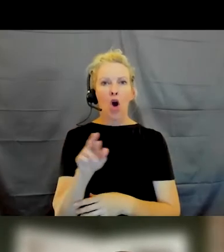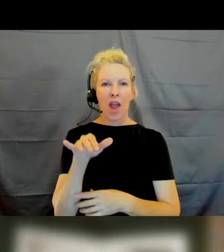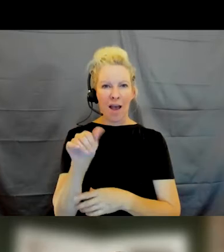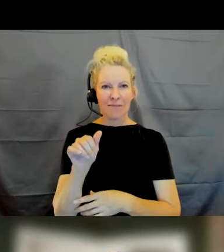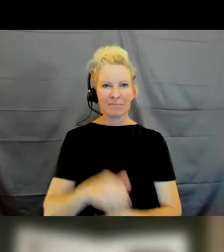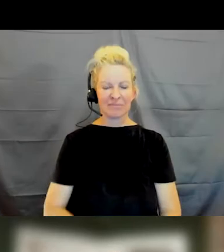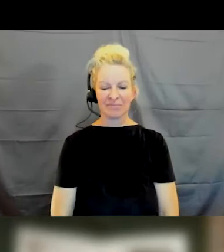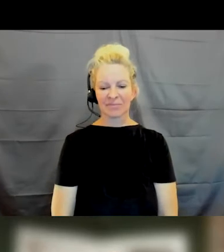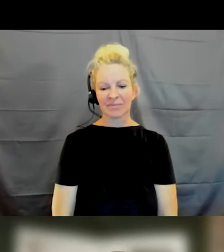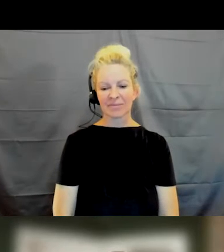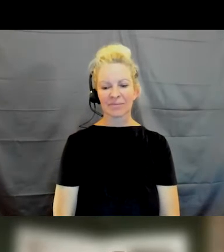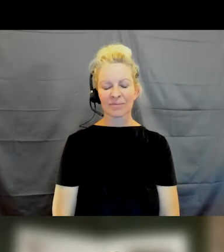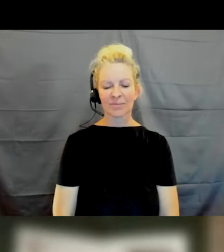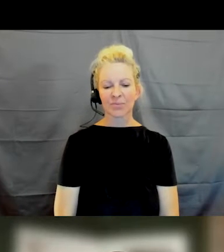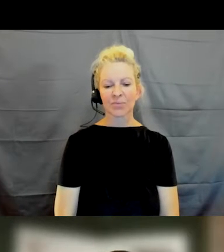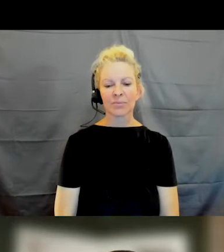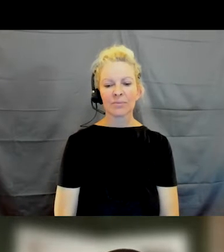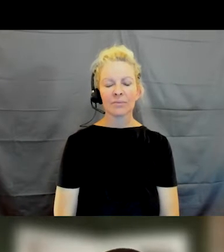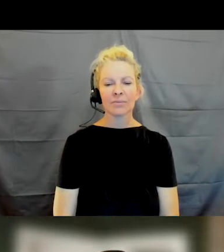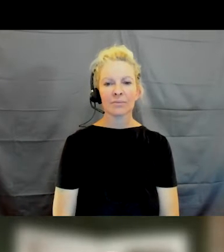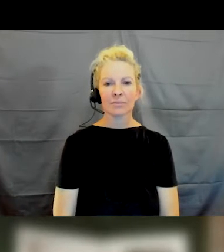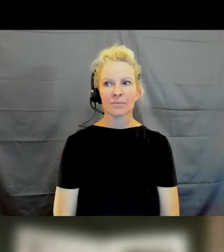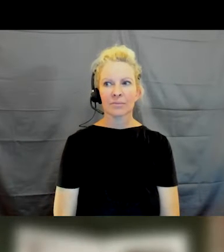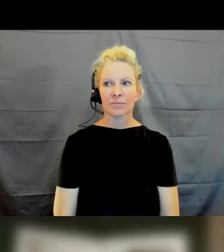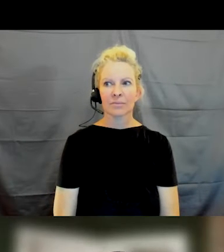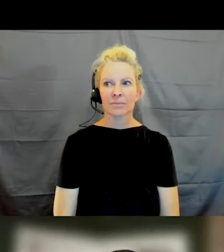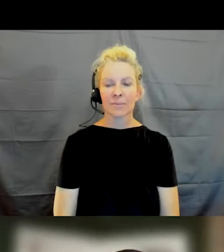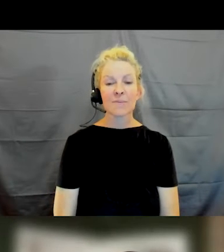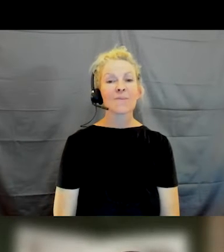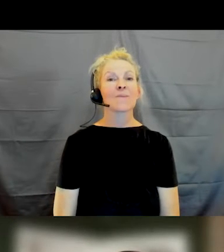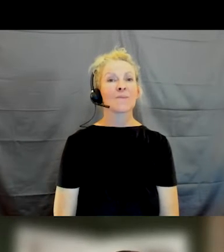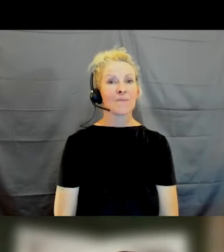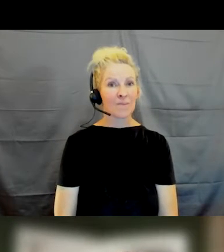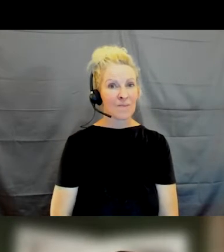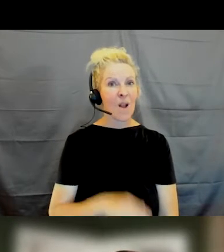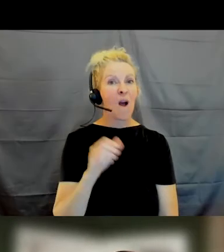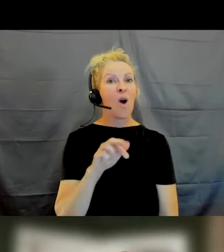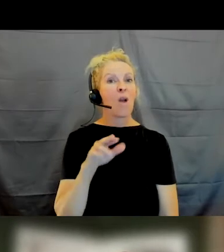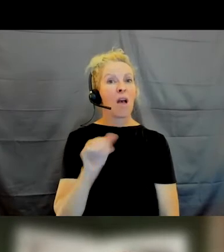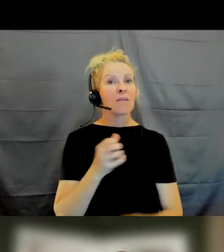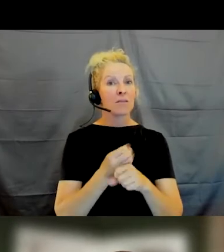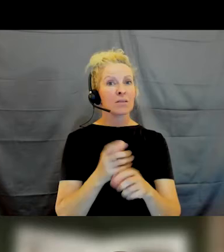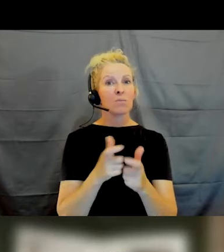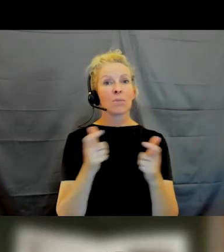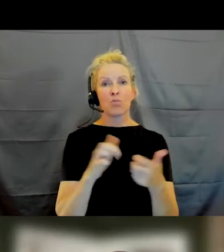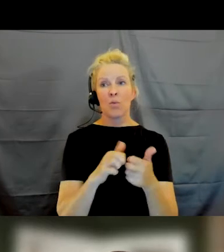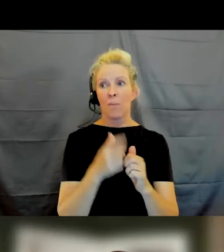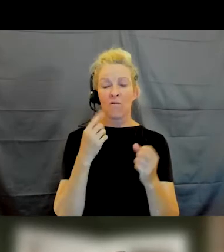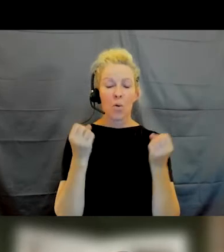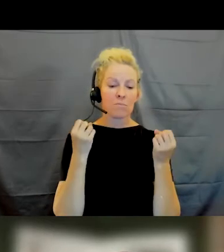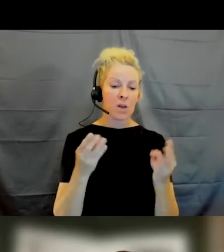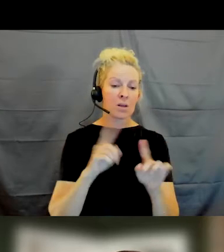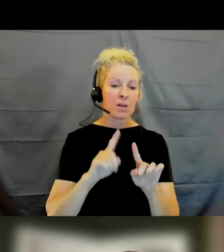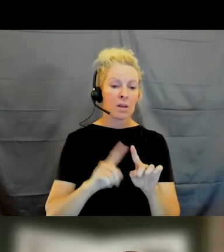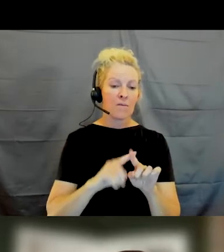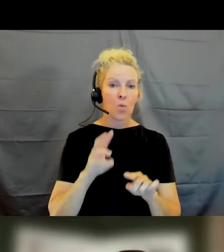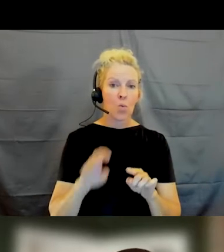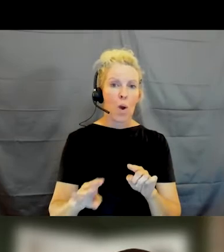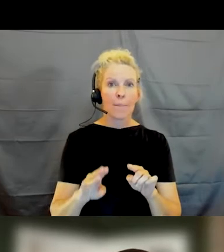bit. Because this is a pretty big problem in a lot of sites. I do to our workshops on aria, I'm not